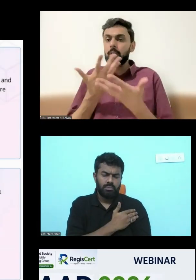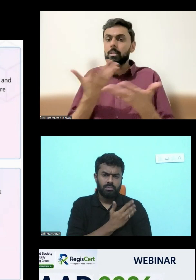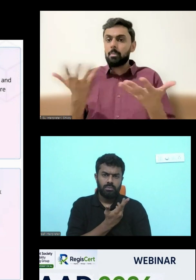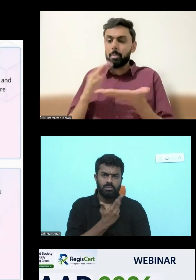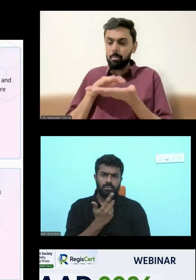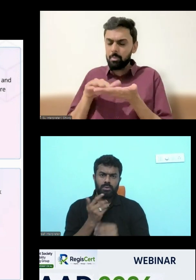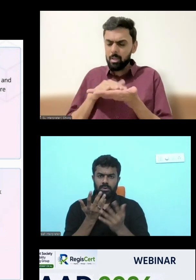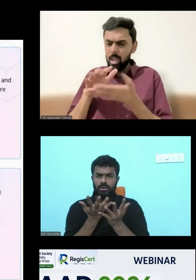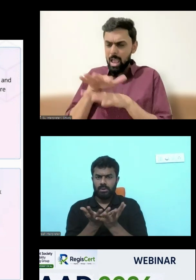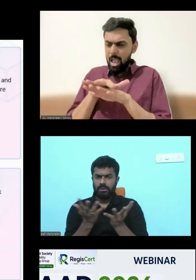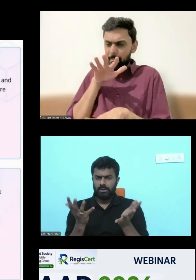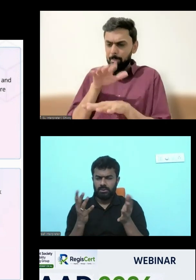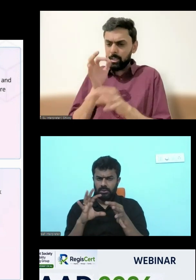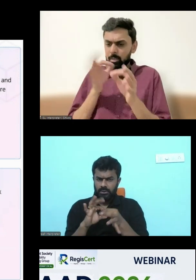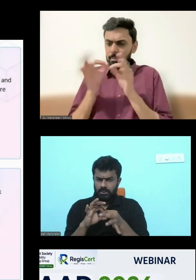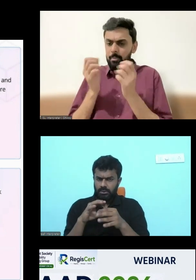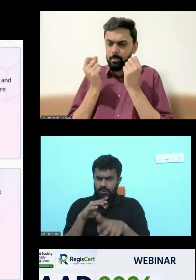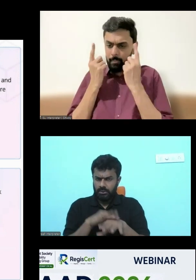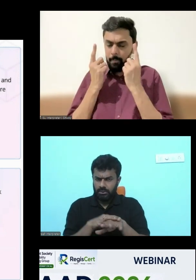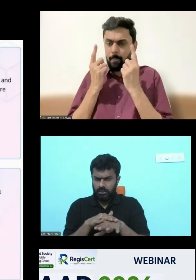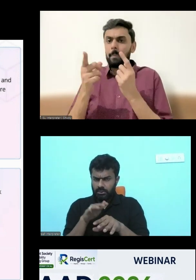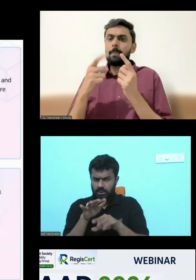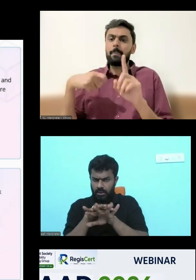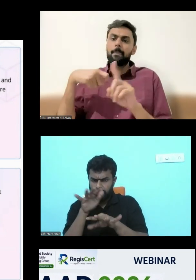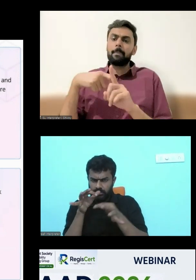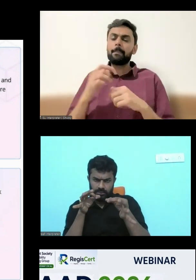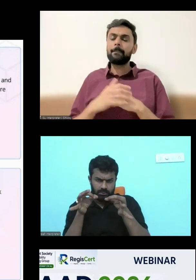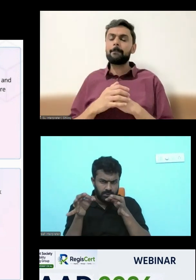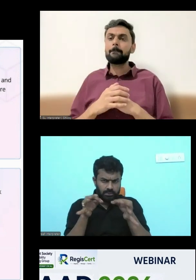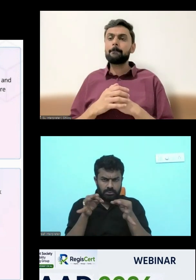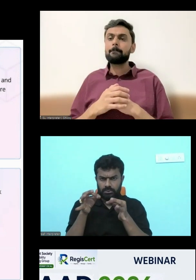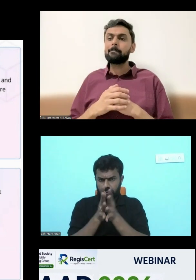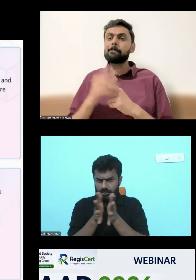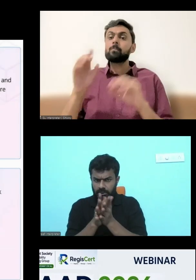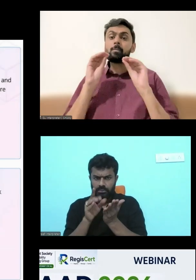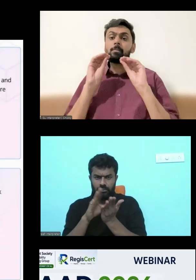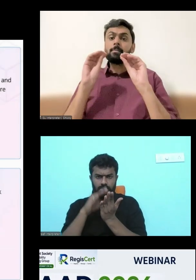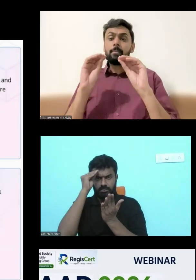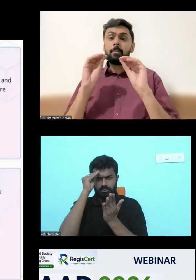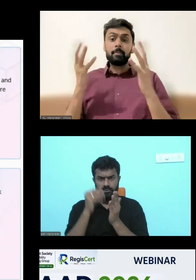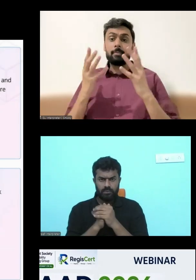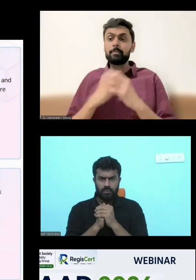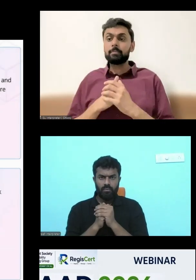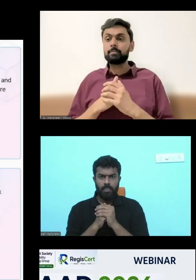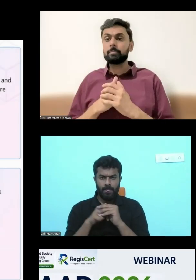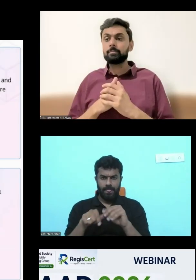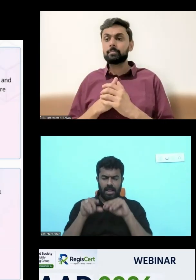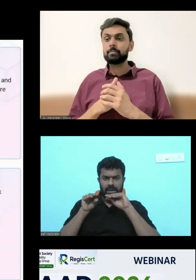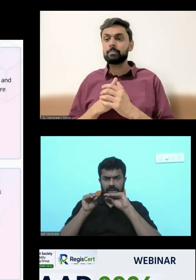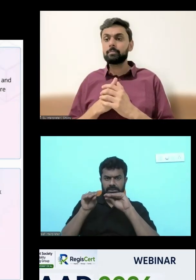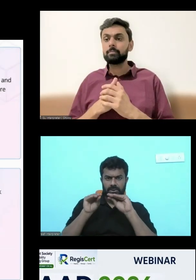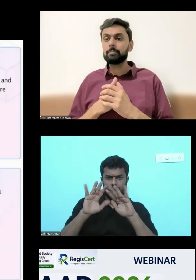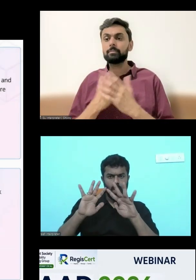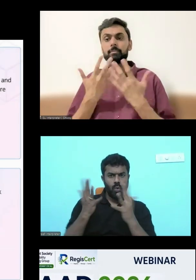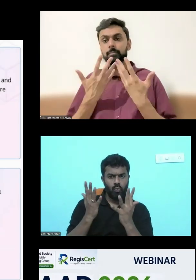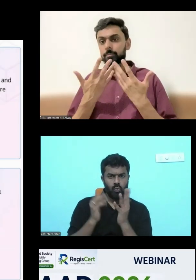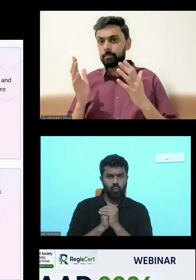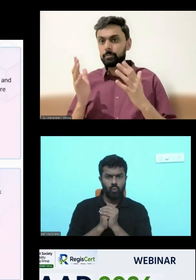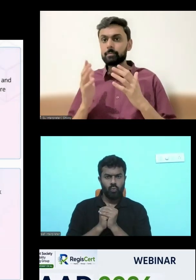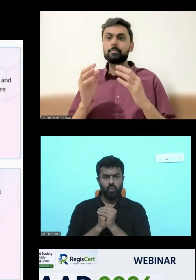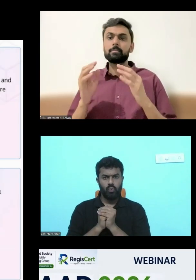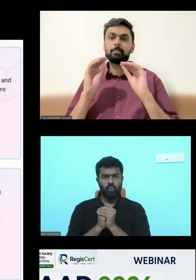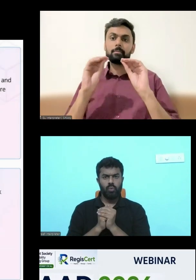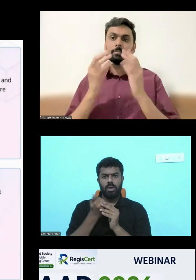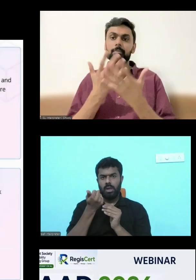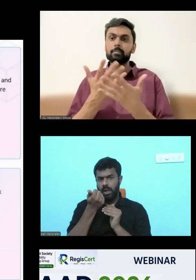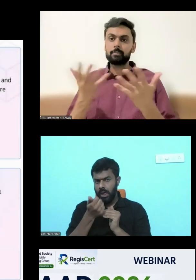So, it is very useful in the teaching of the... any teaching material to the diverse learners in